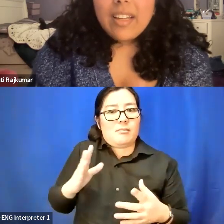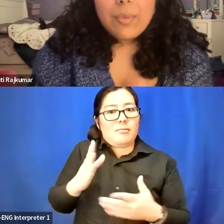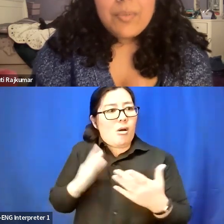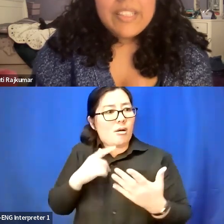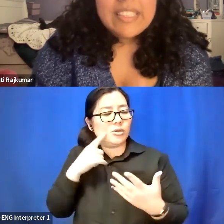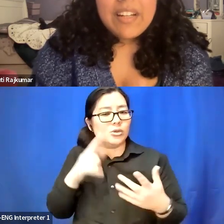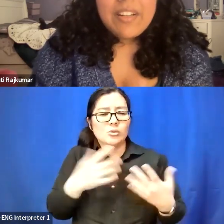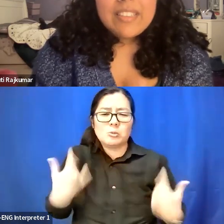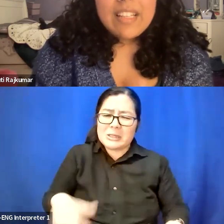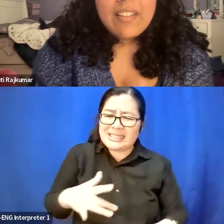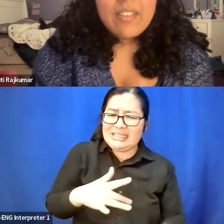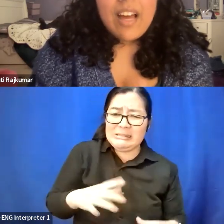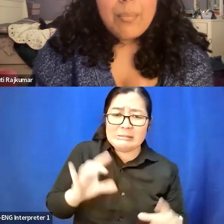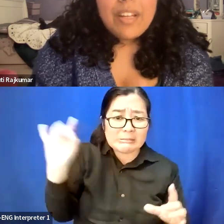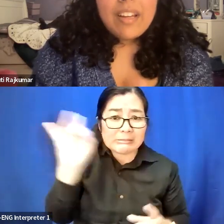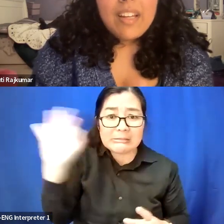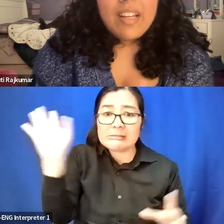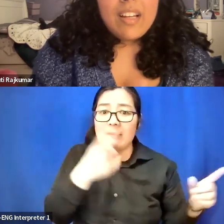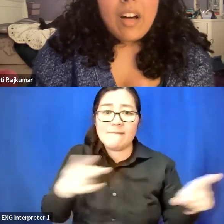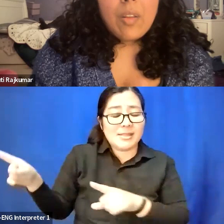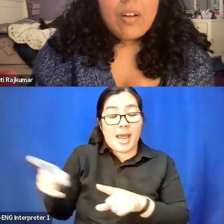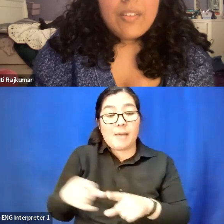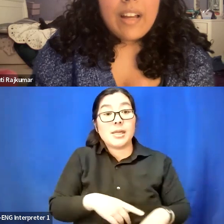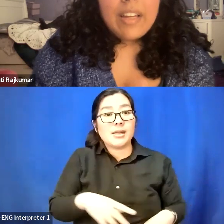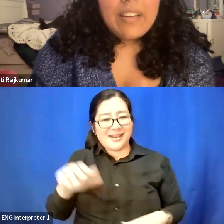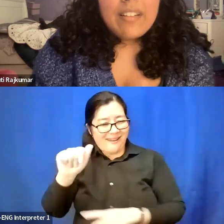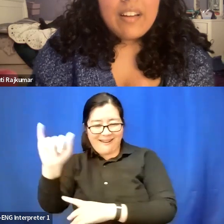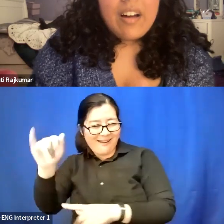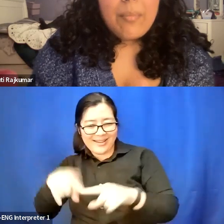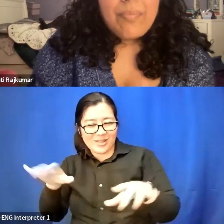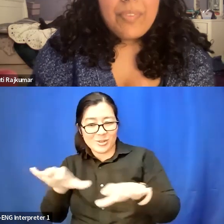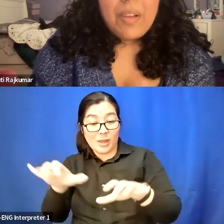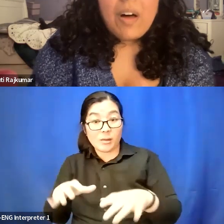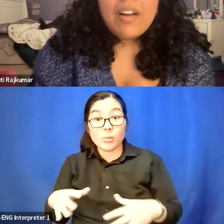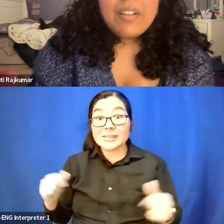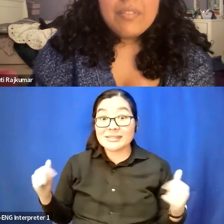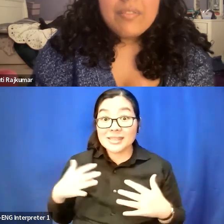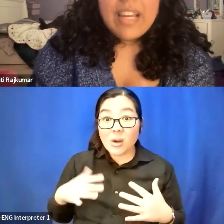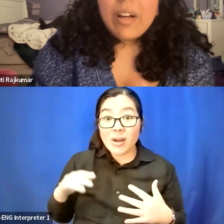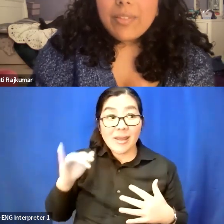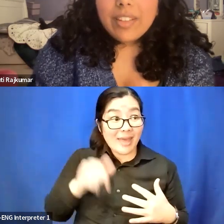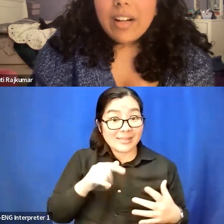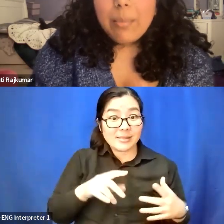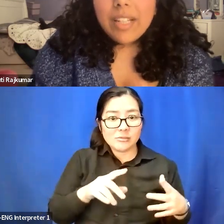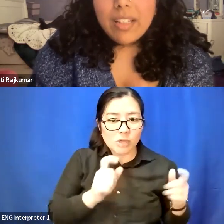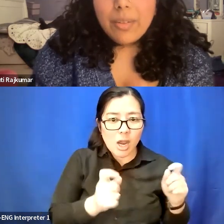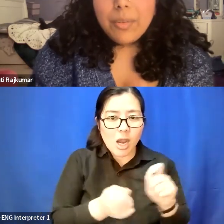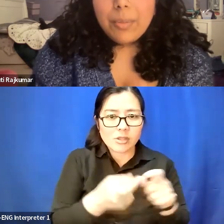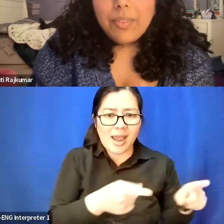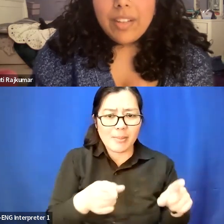And what's really scary is that this is happening alongside a lot of layoffs that are happening in news rooms.